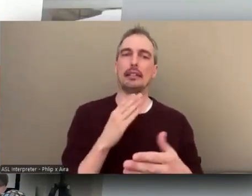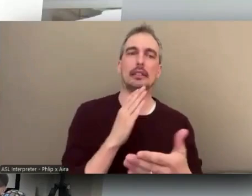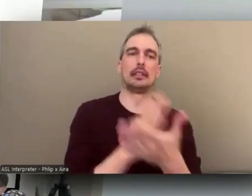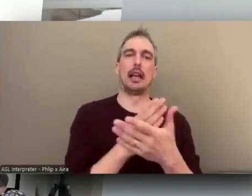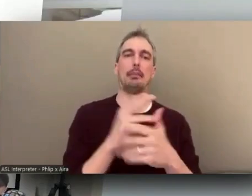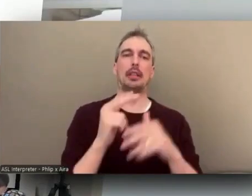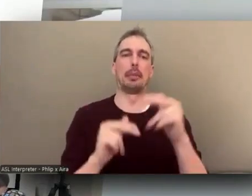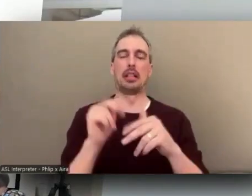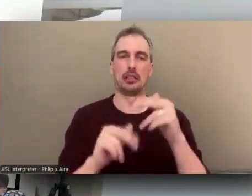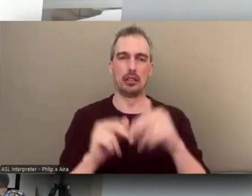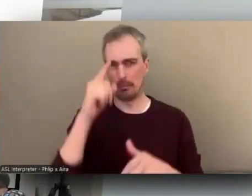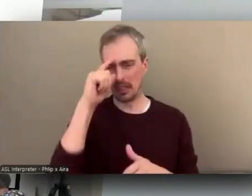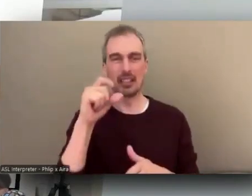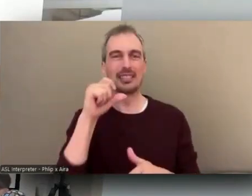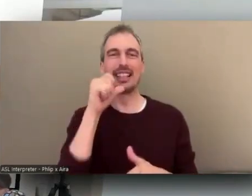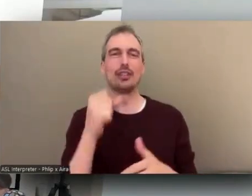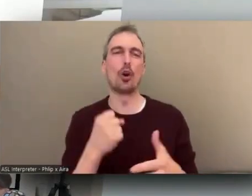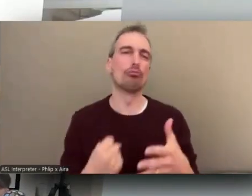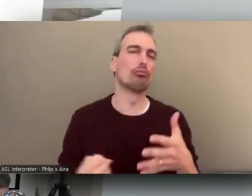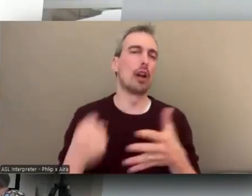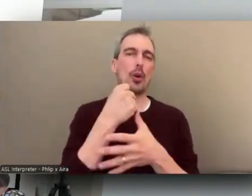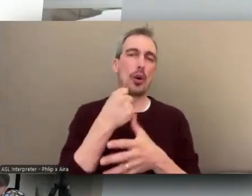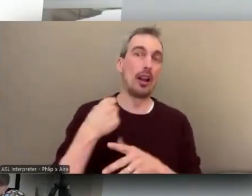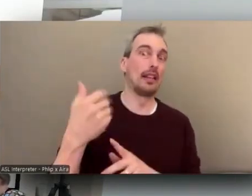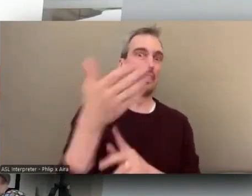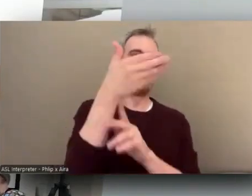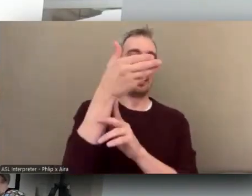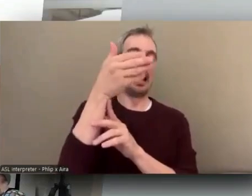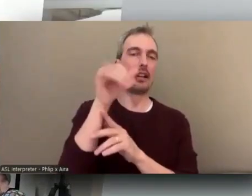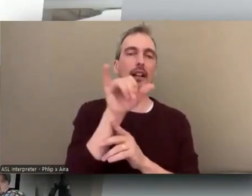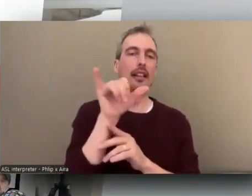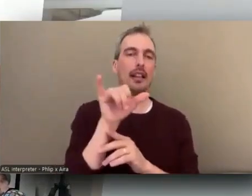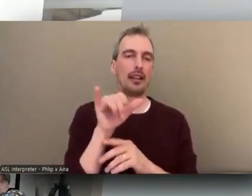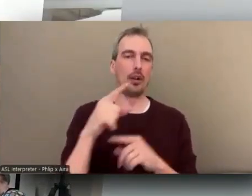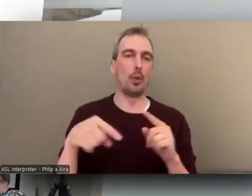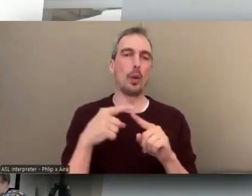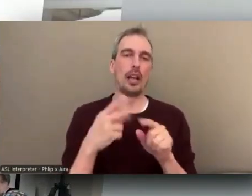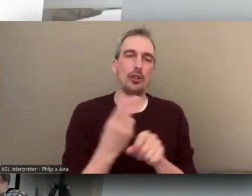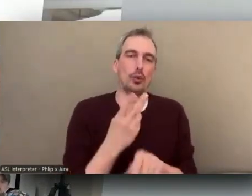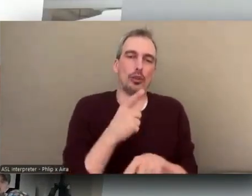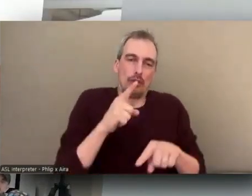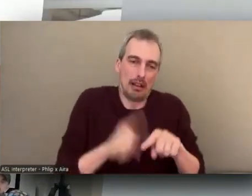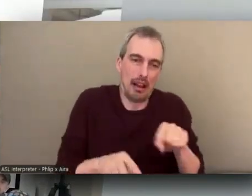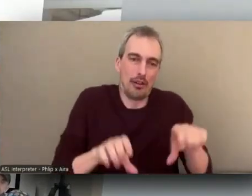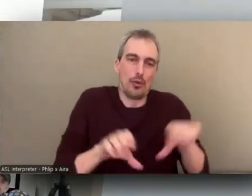what Cameron said and the whole issue of severity and all that sort of stuff. I'm gonna turn it over to Dylan.